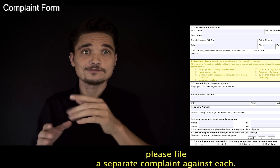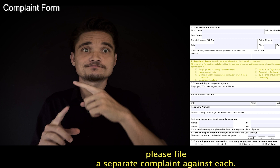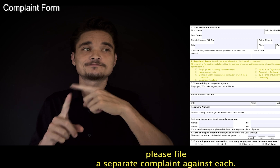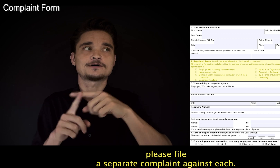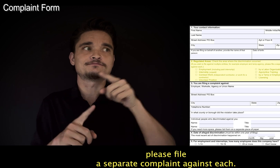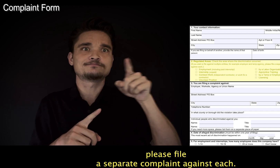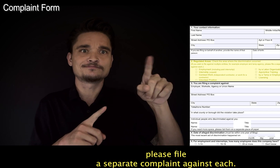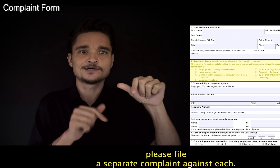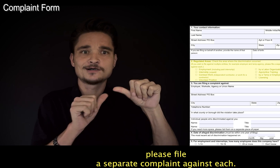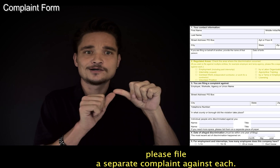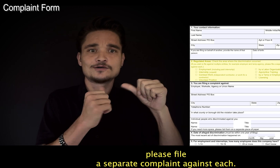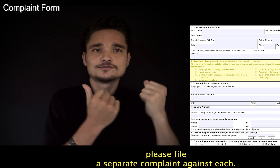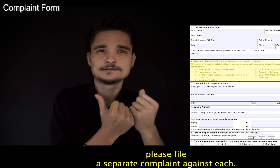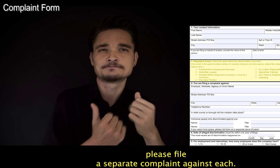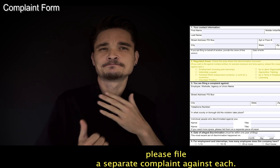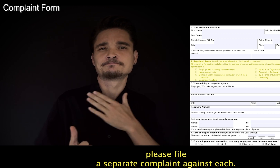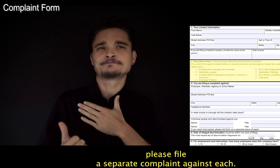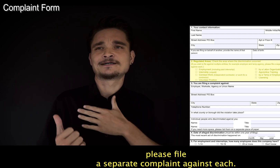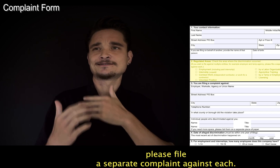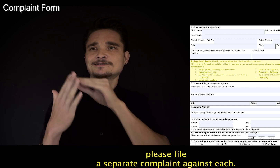please file a separate complaint against each.